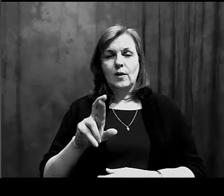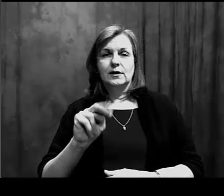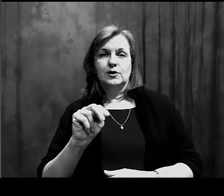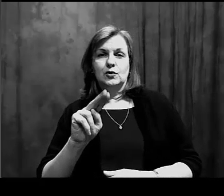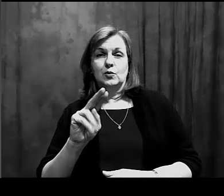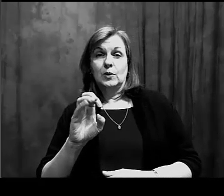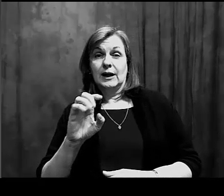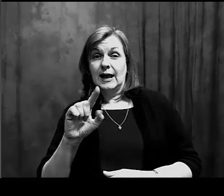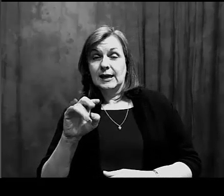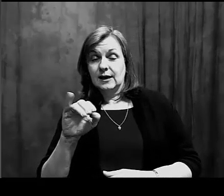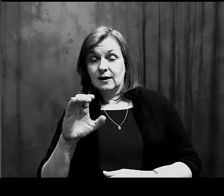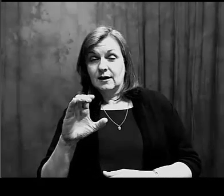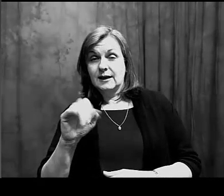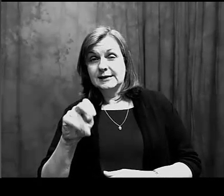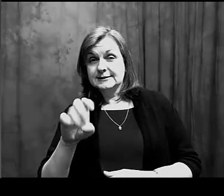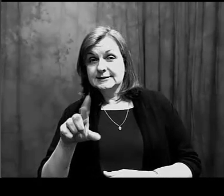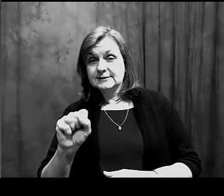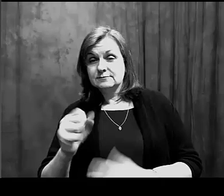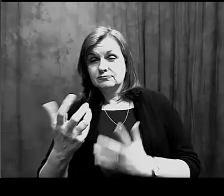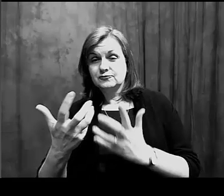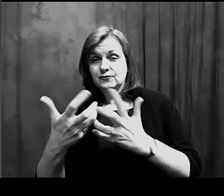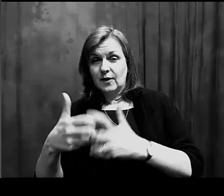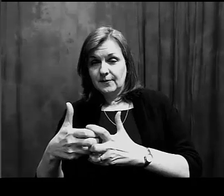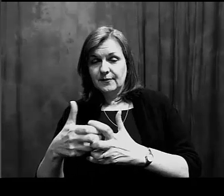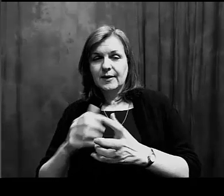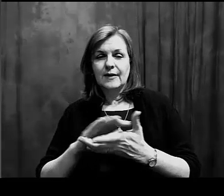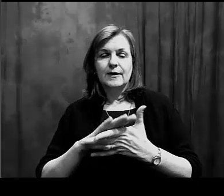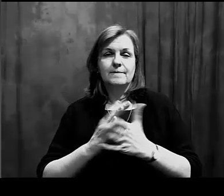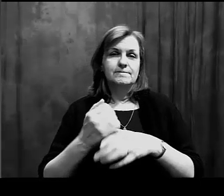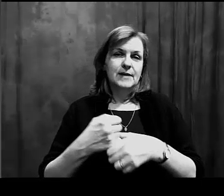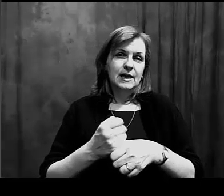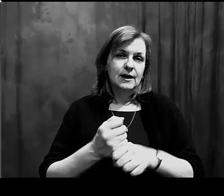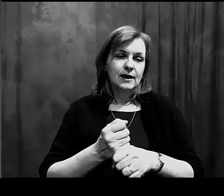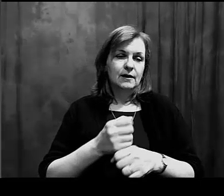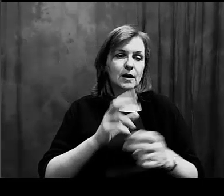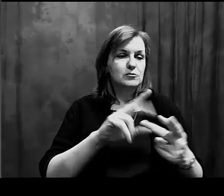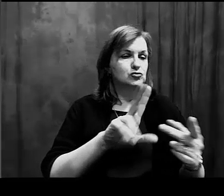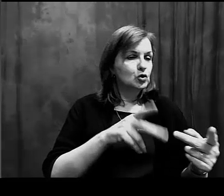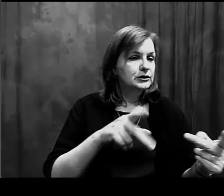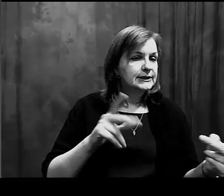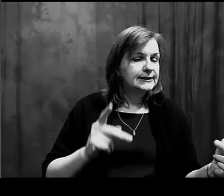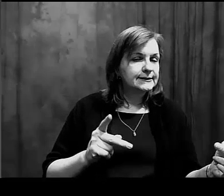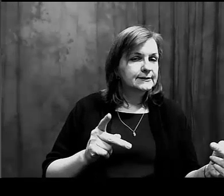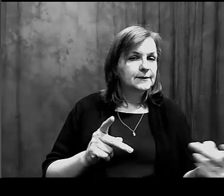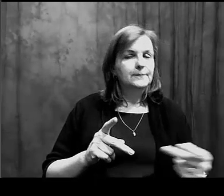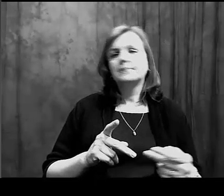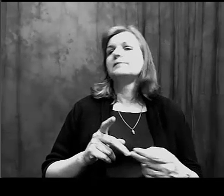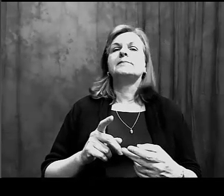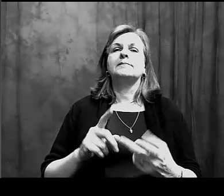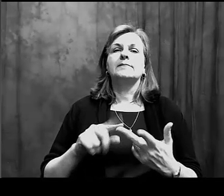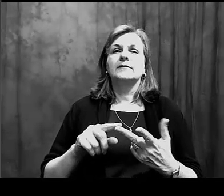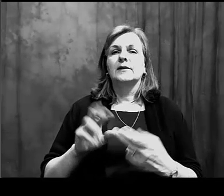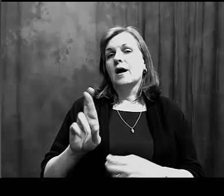and nucleic acids and actually forming proteins